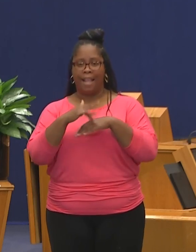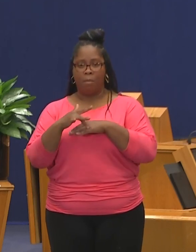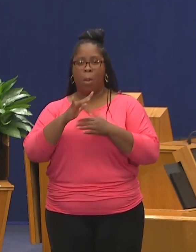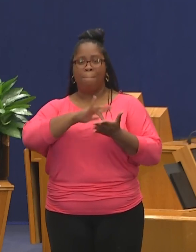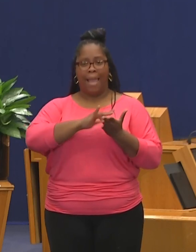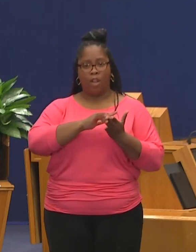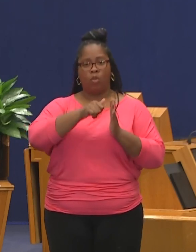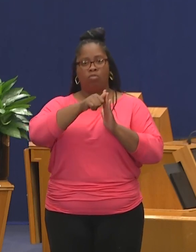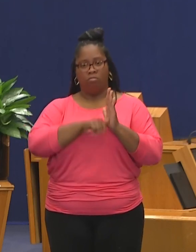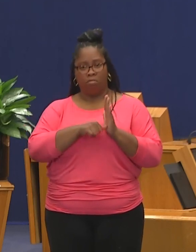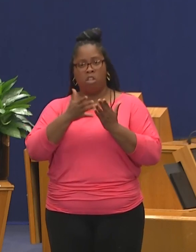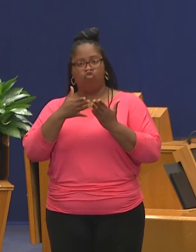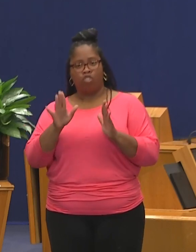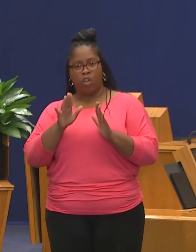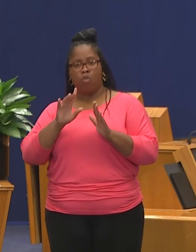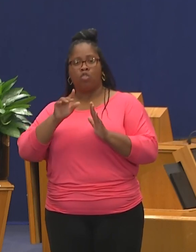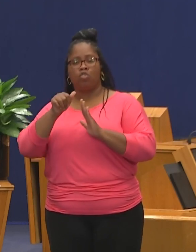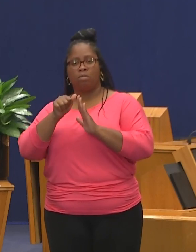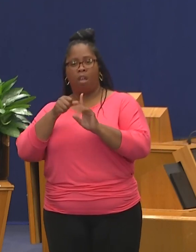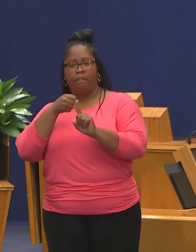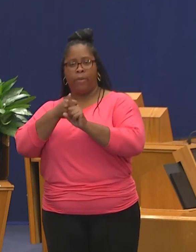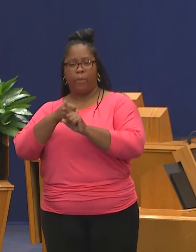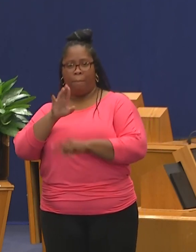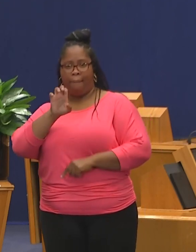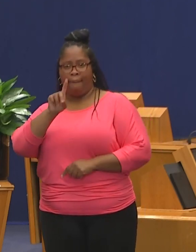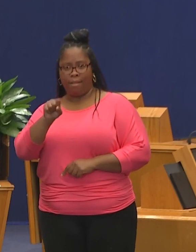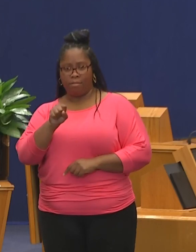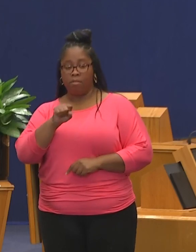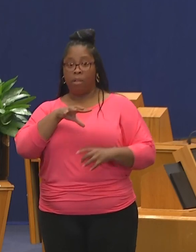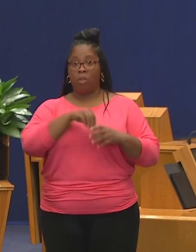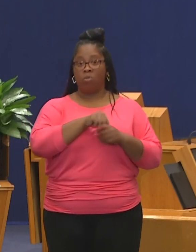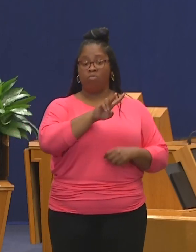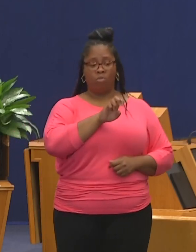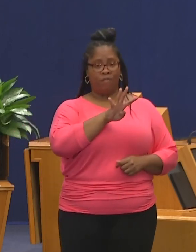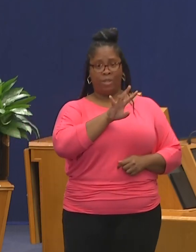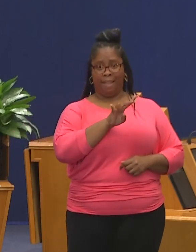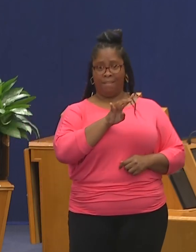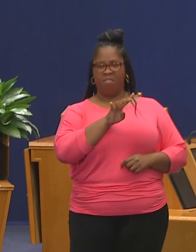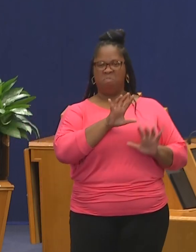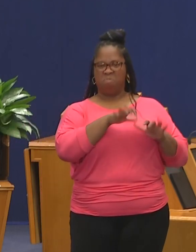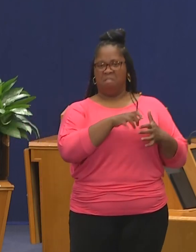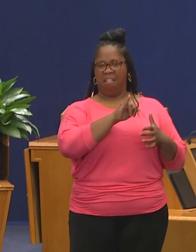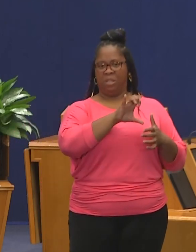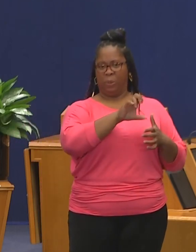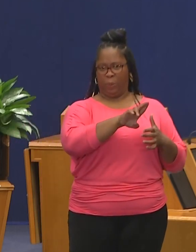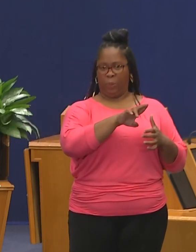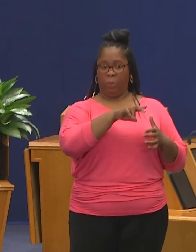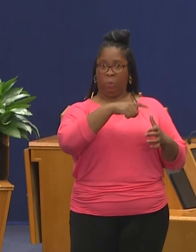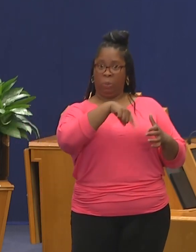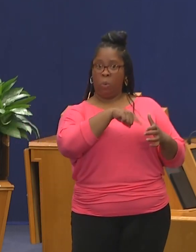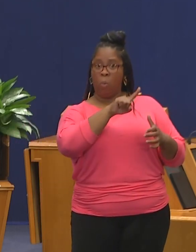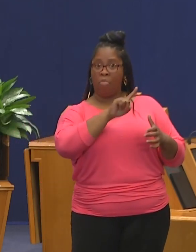COUNTY WE HAVE 1548 OPEN MEDICAL SURGICAL GENERAL ACUTE CARE BEDS.